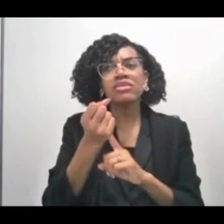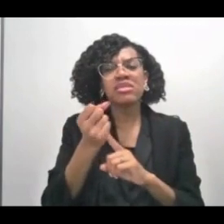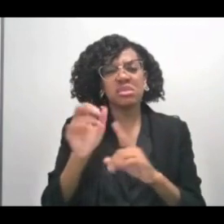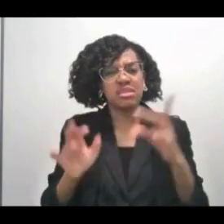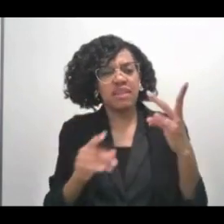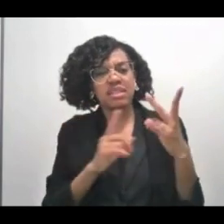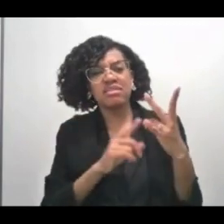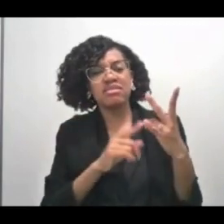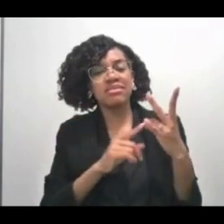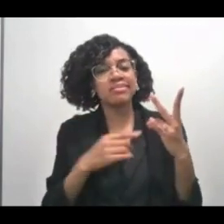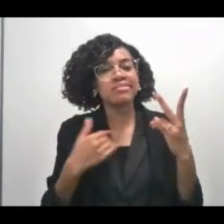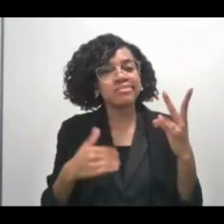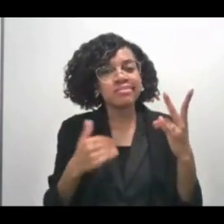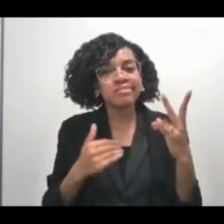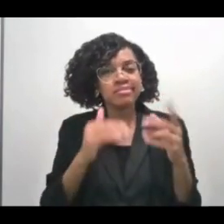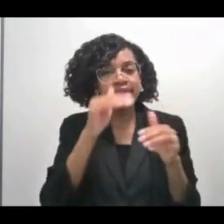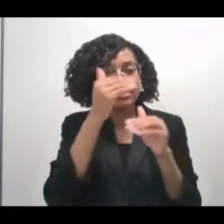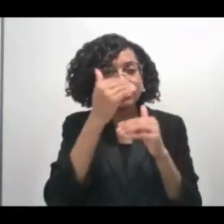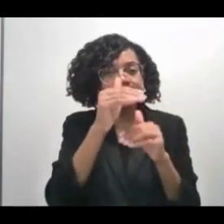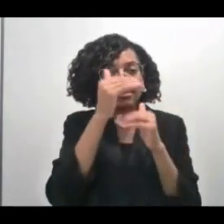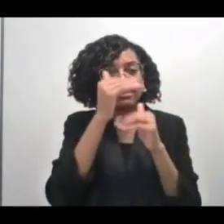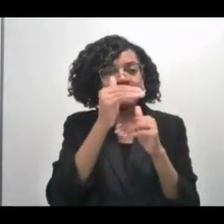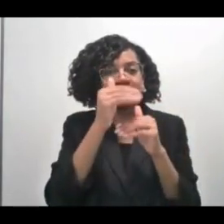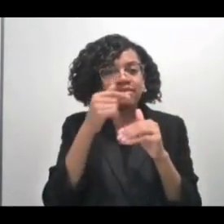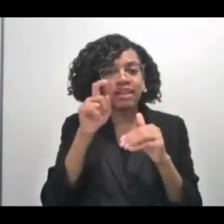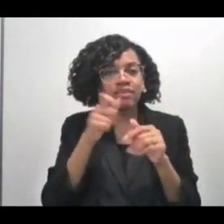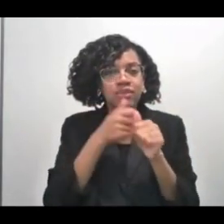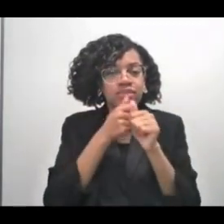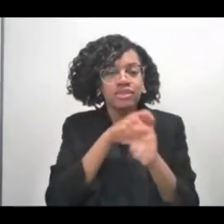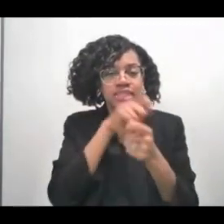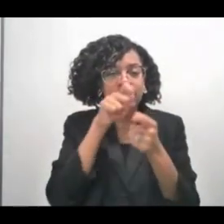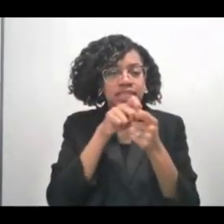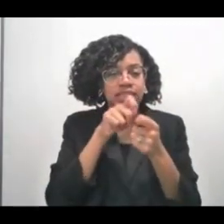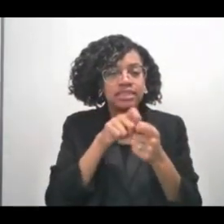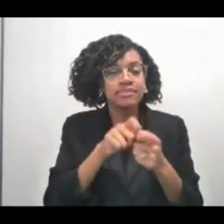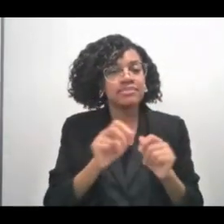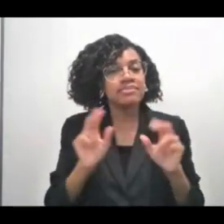defined boxes that you have to fit in. But rather, open your